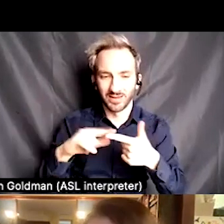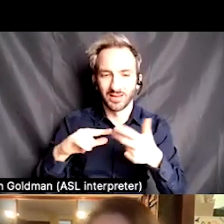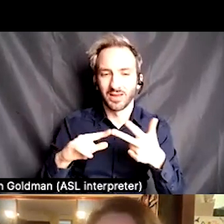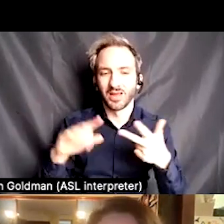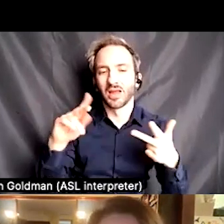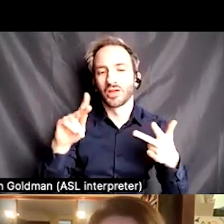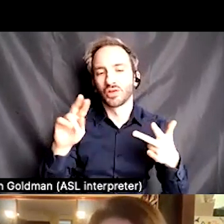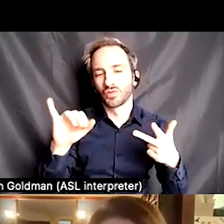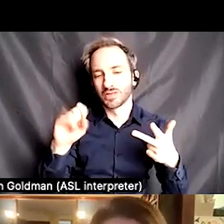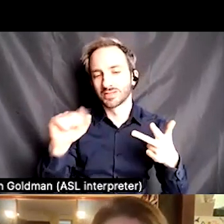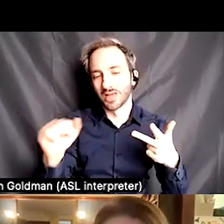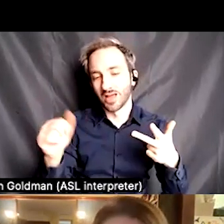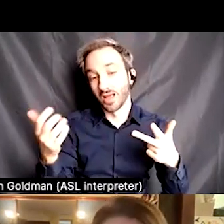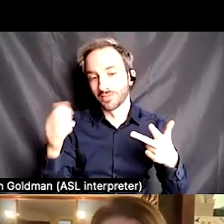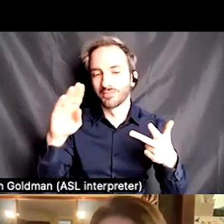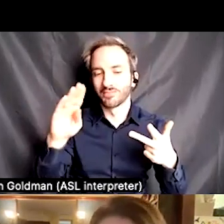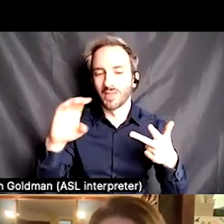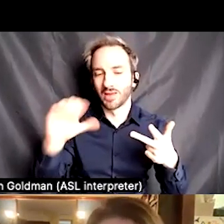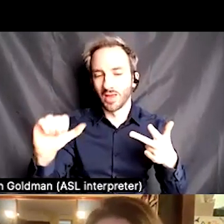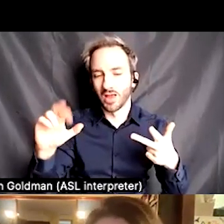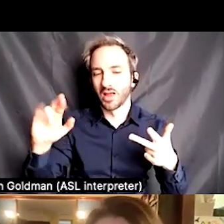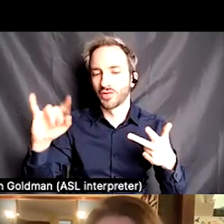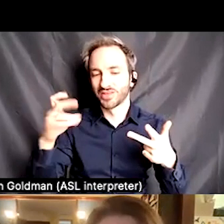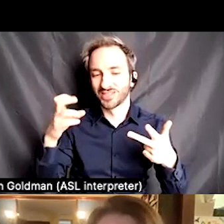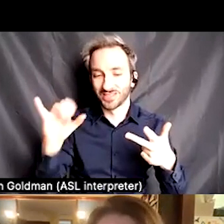there are a lot of these prolific authors with series. They write lots